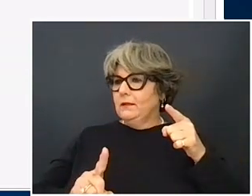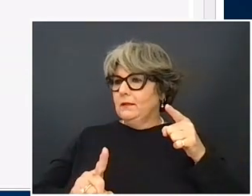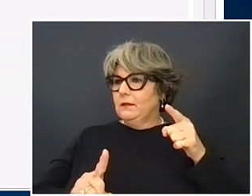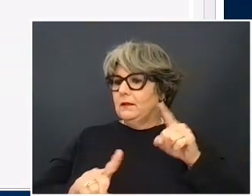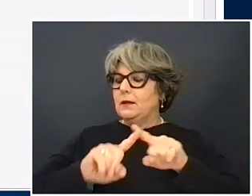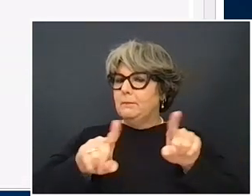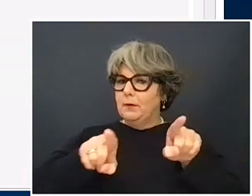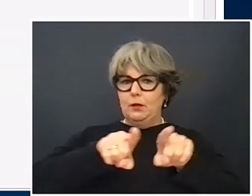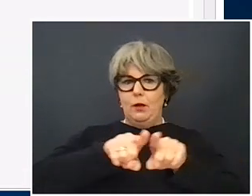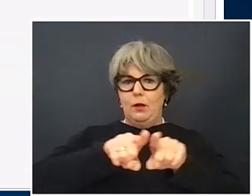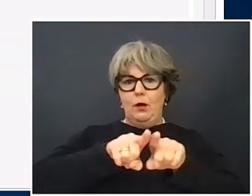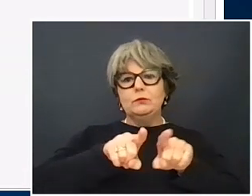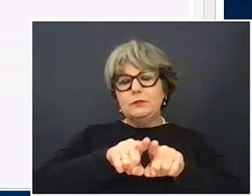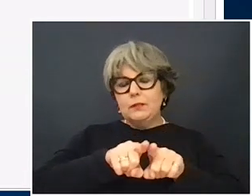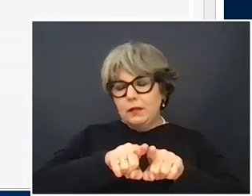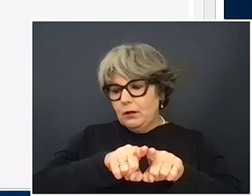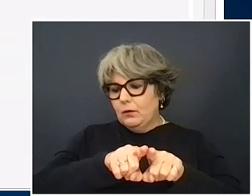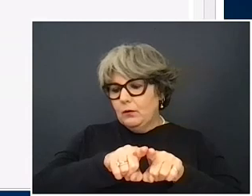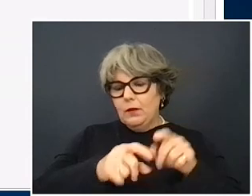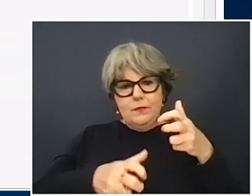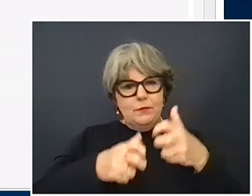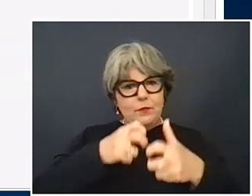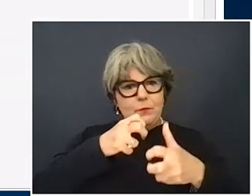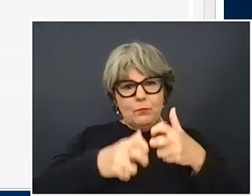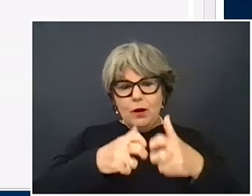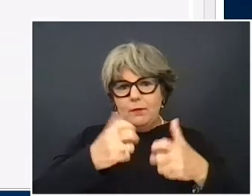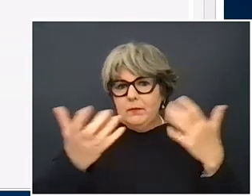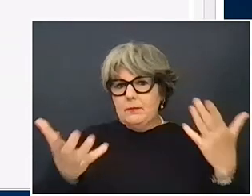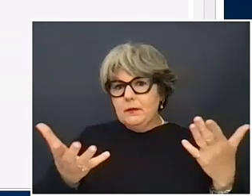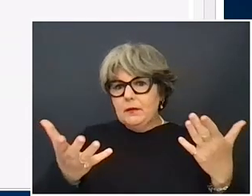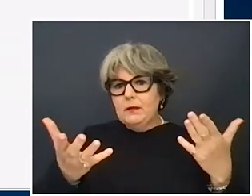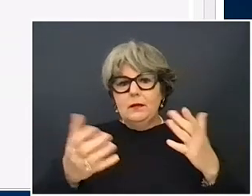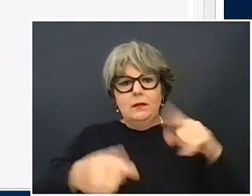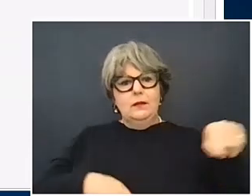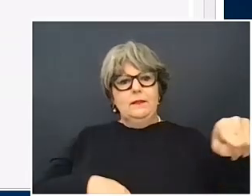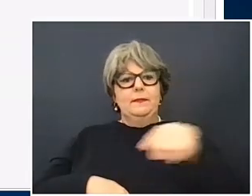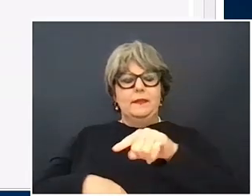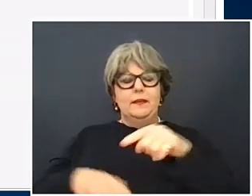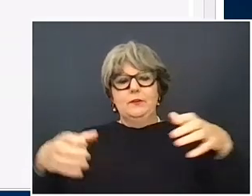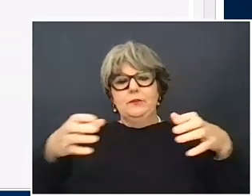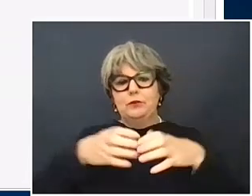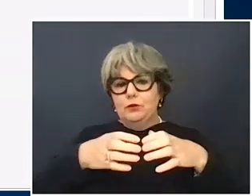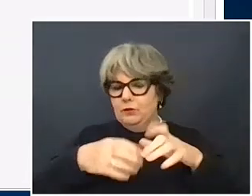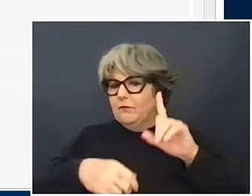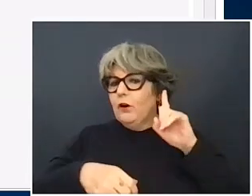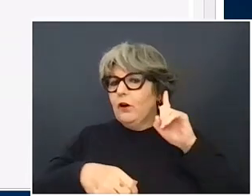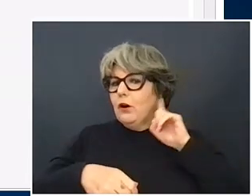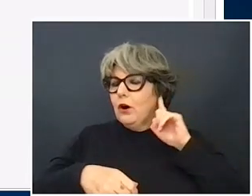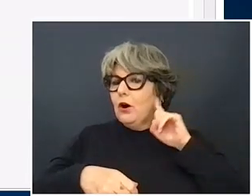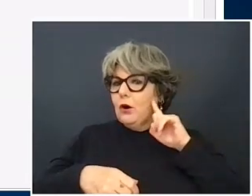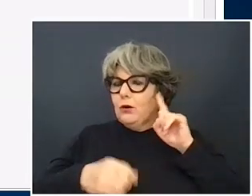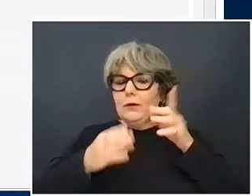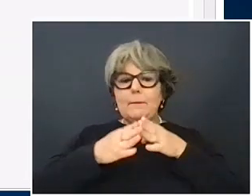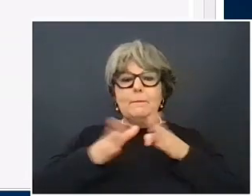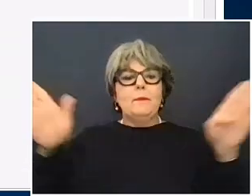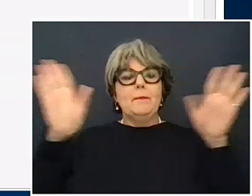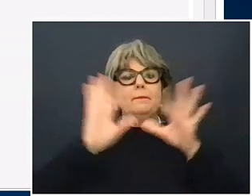problem that I think this committee has heard multiple public commenters about how